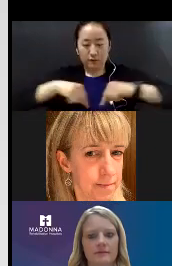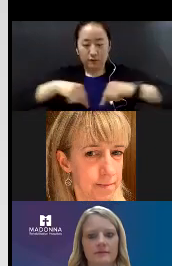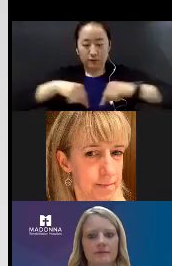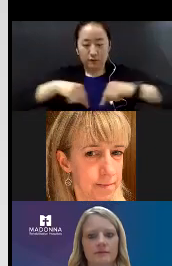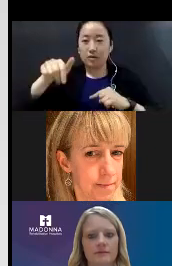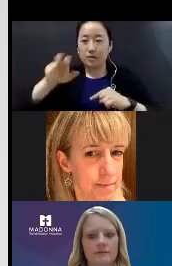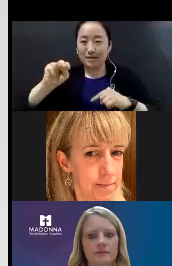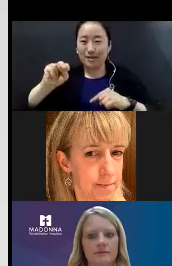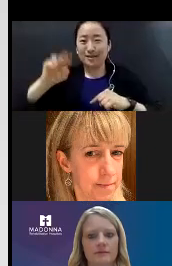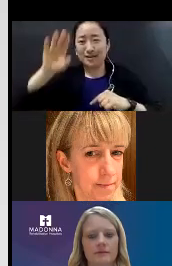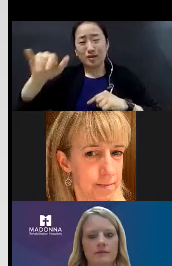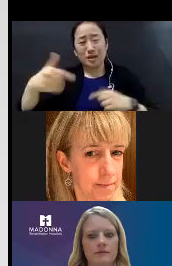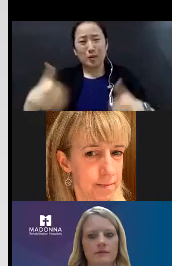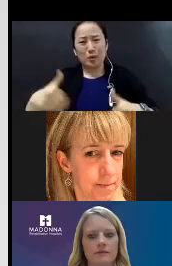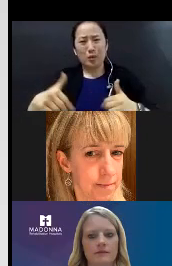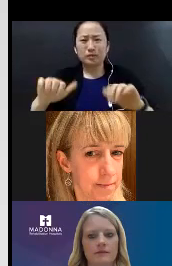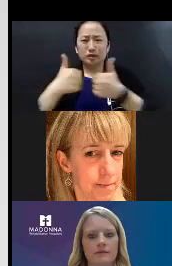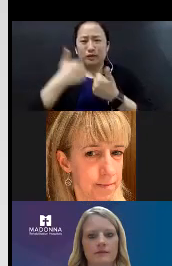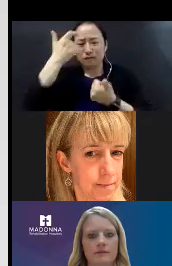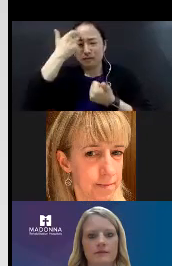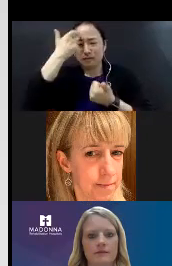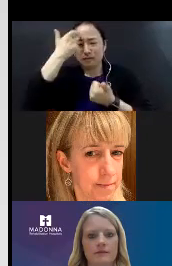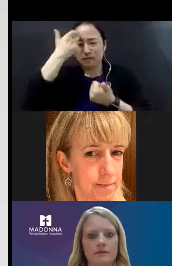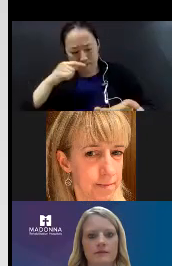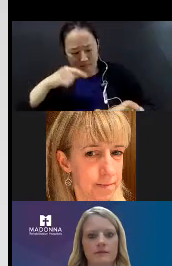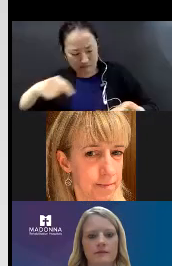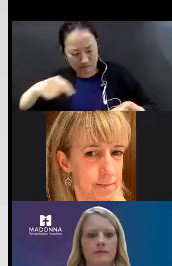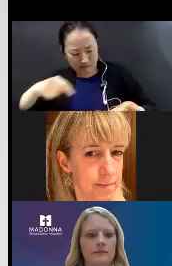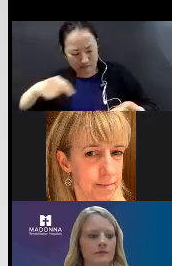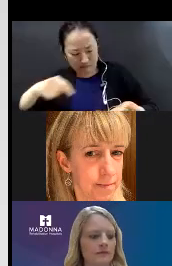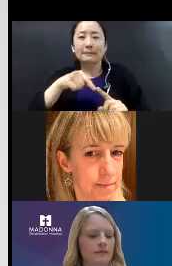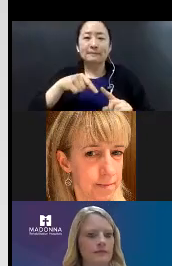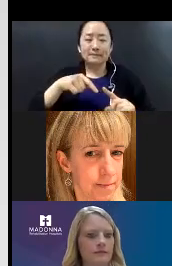TO DRAW IT UP CORRECTLY, PRETTY STRESSFUL ON FAMILIES.